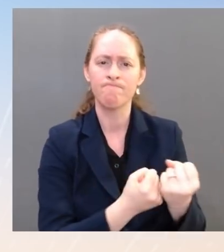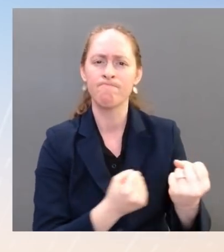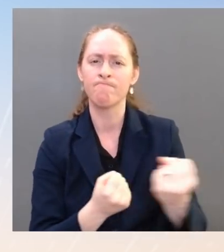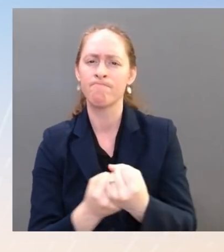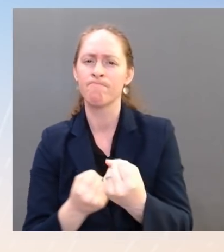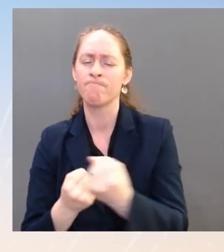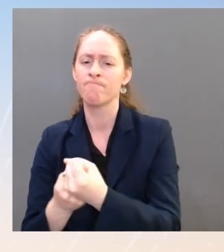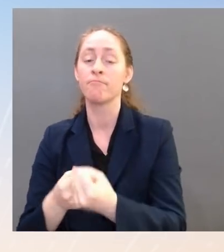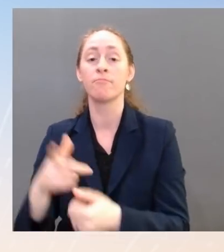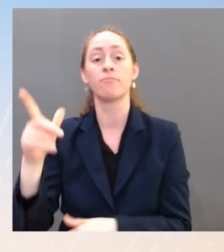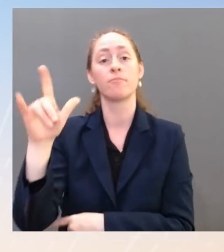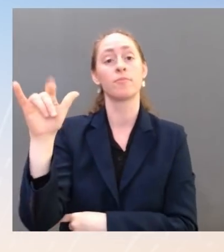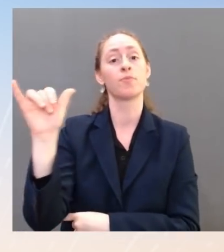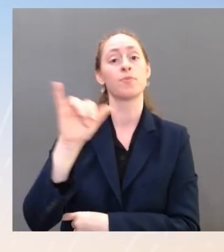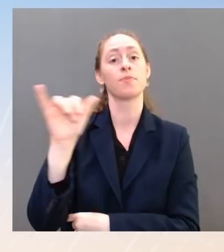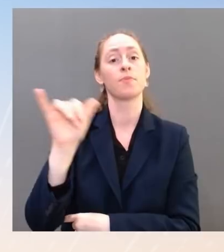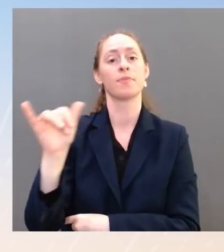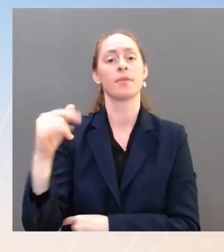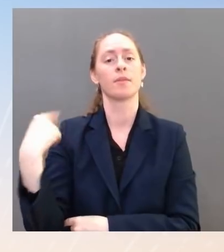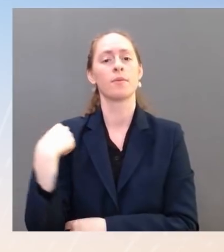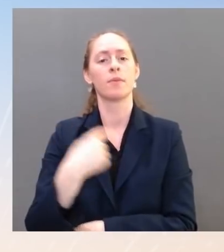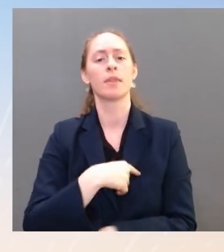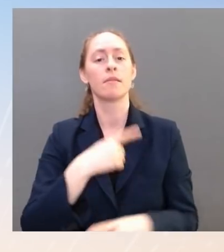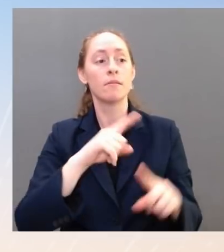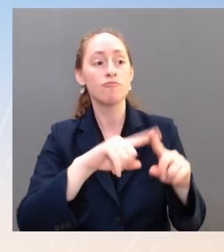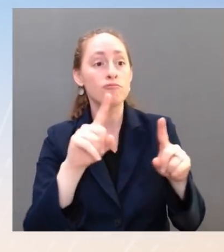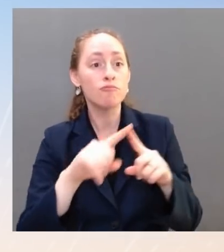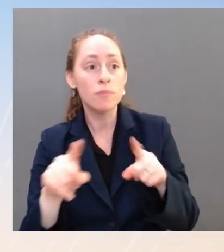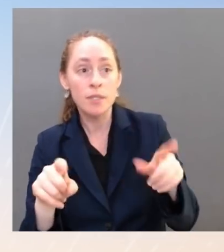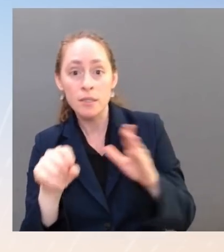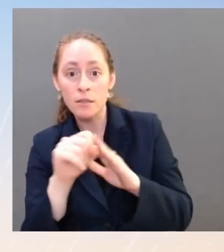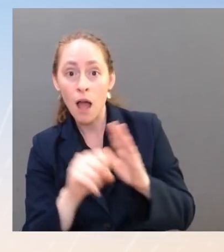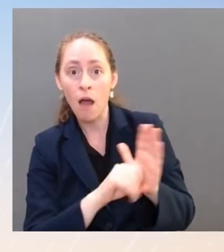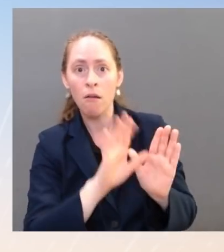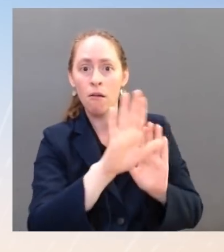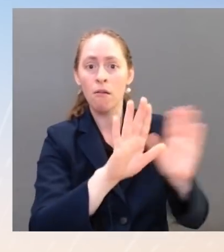that we know is so important. So this is just the beginning, but we have already been able